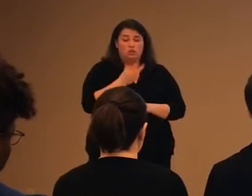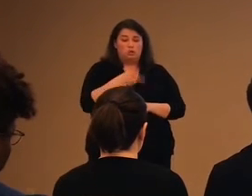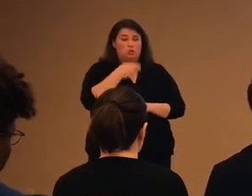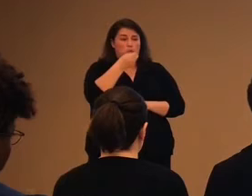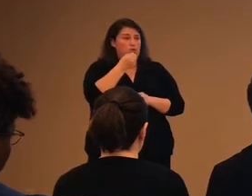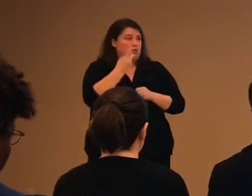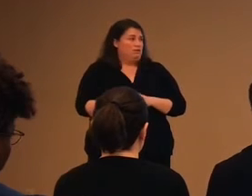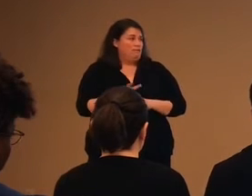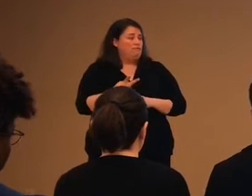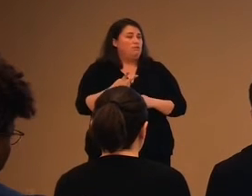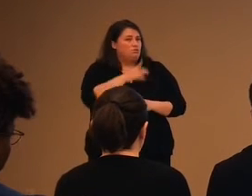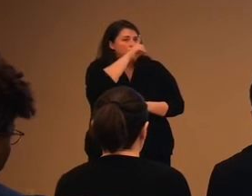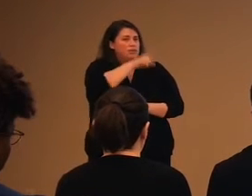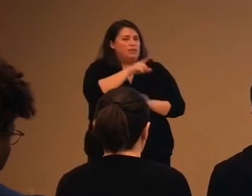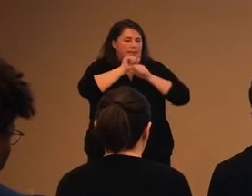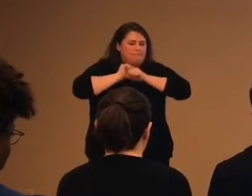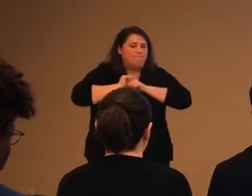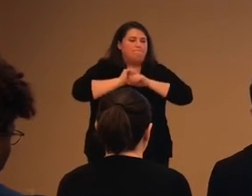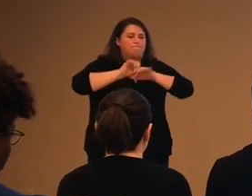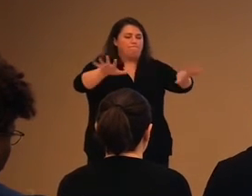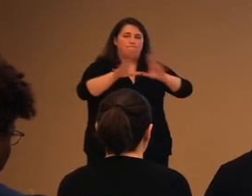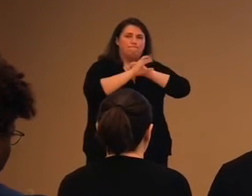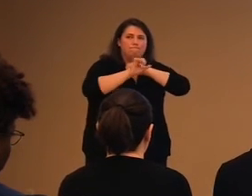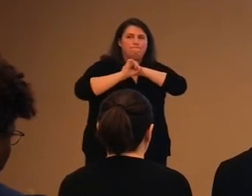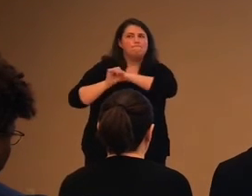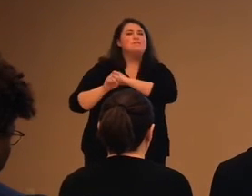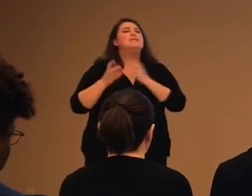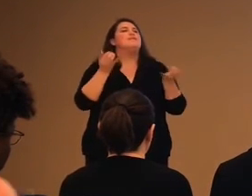Really spread the word, and I will say that